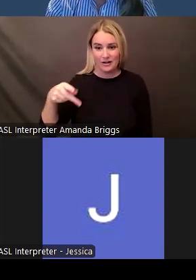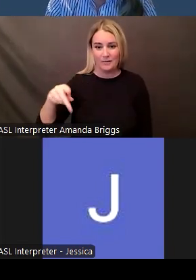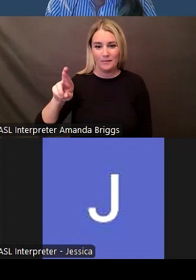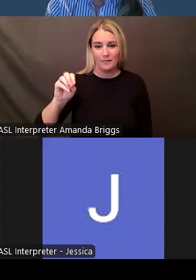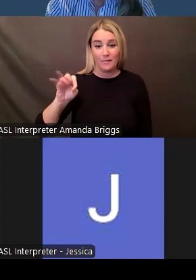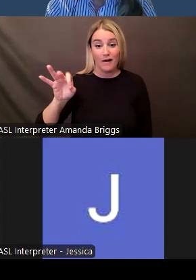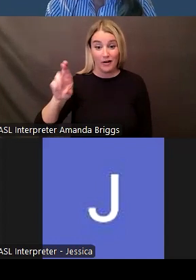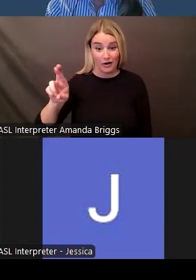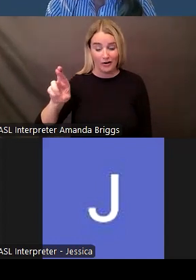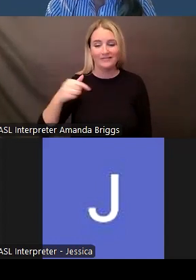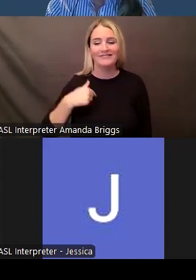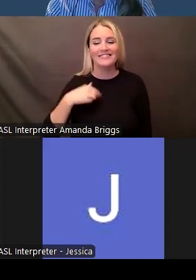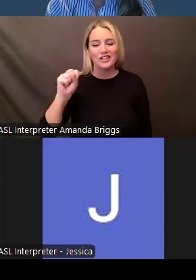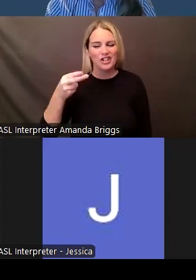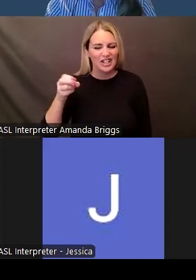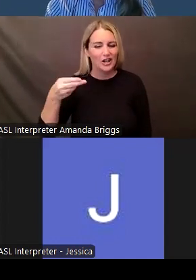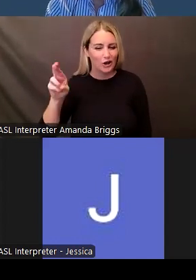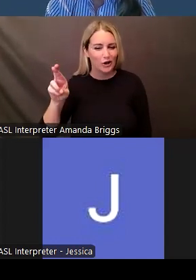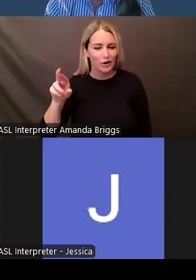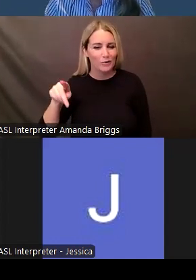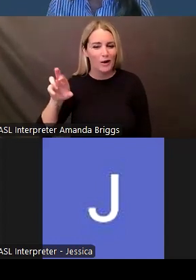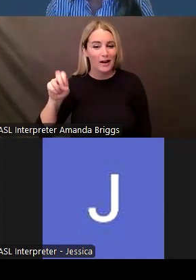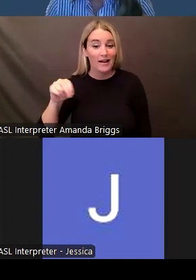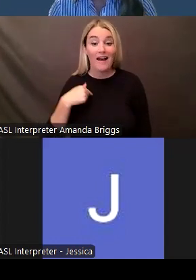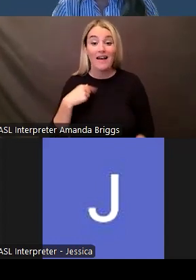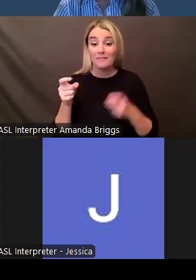I use she her pronouns, and I am the managing attorney